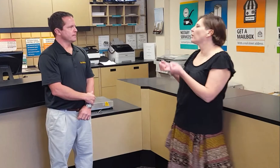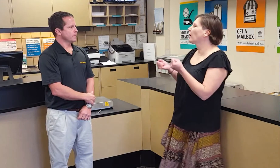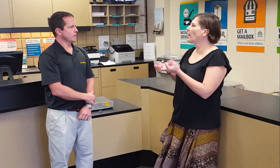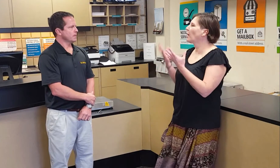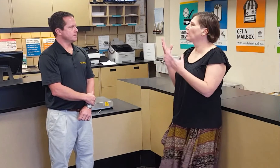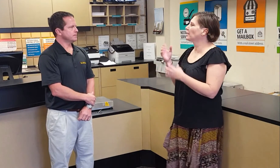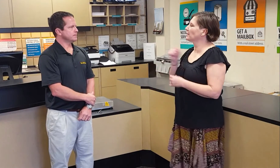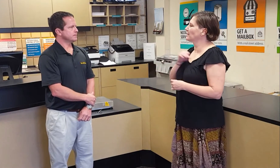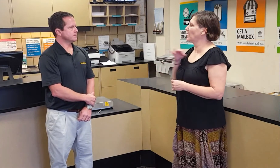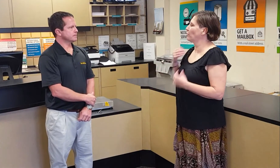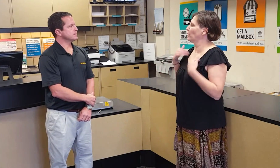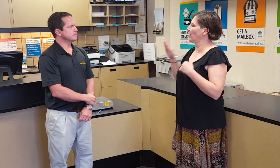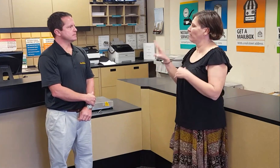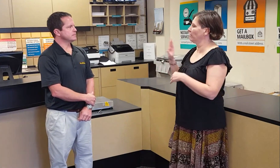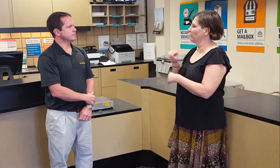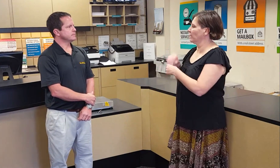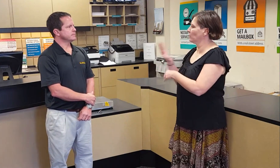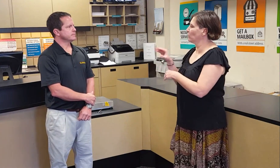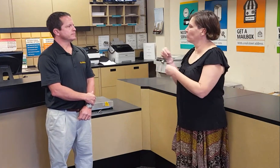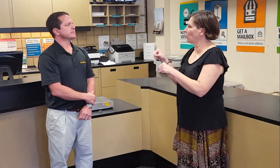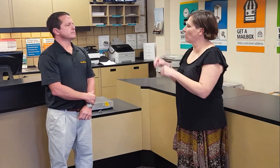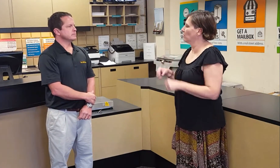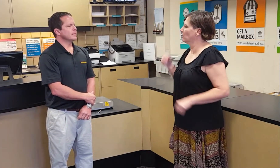How many staff do you have in your store?